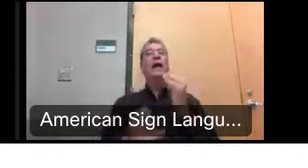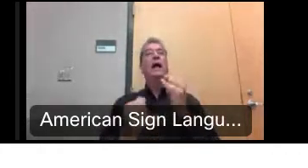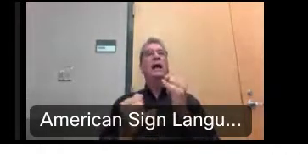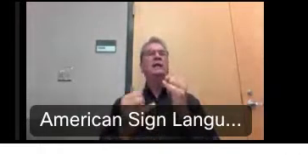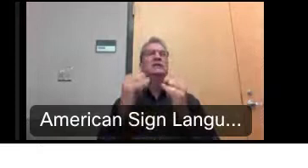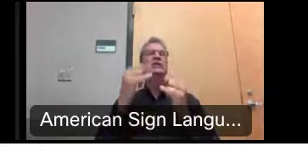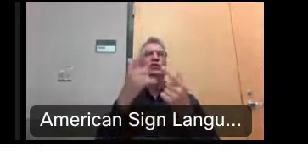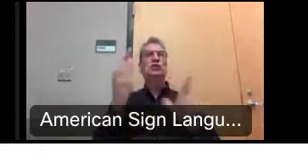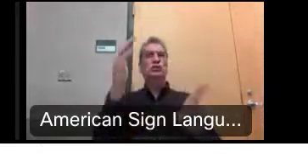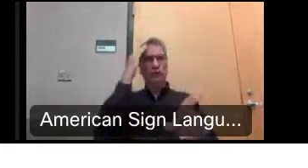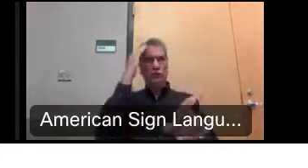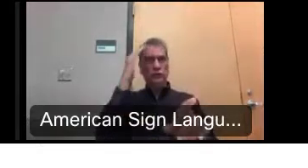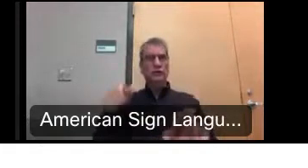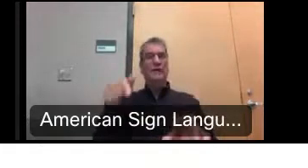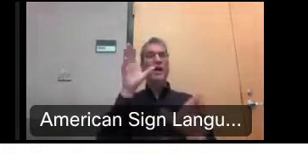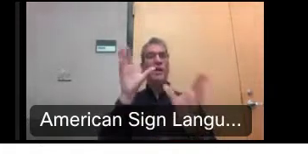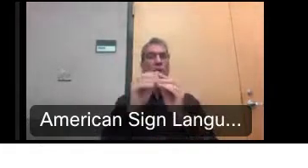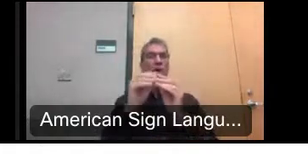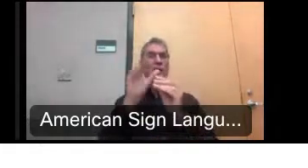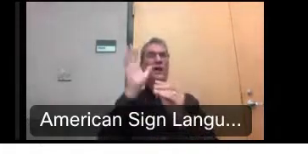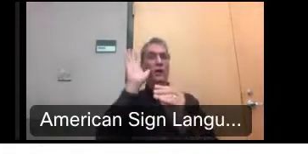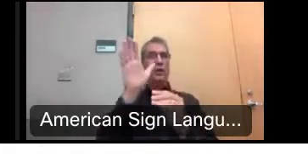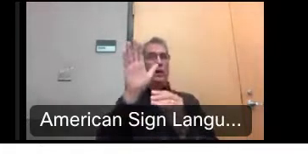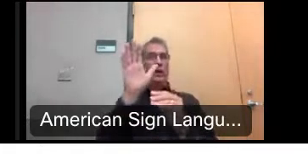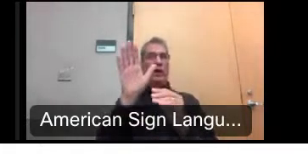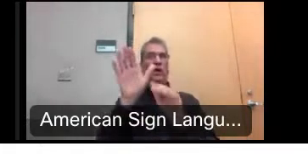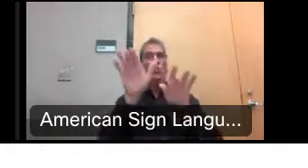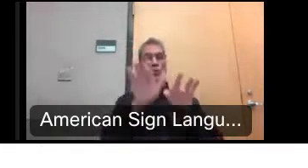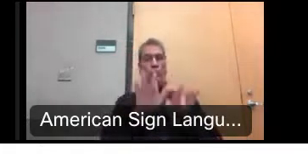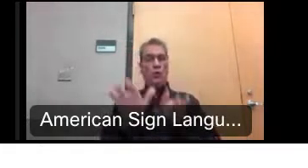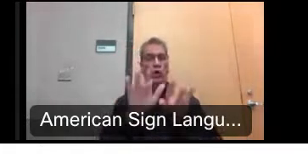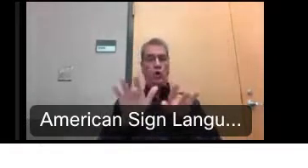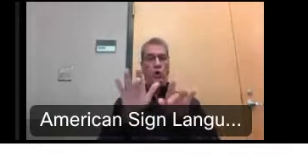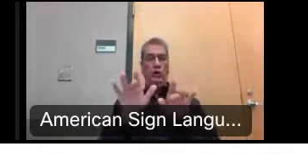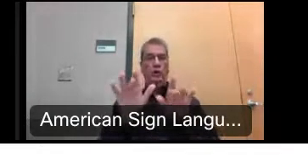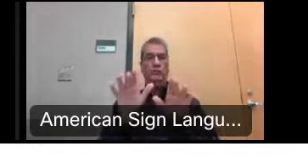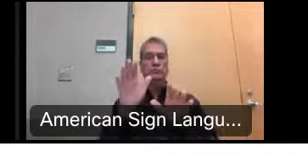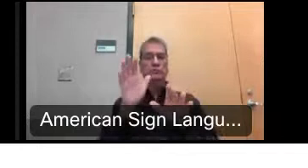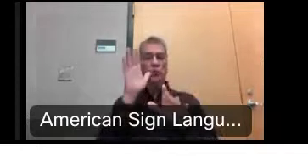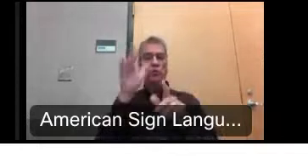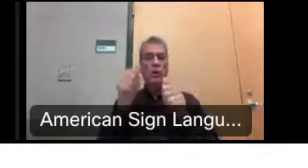is being recorded and will be posted on the Tempe, Texas YouTube channel.